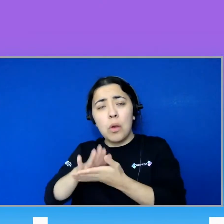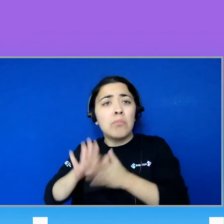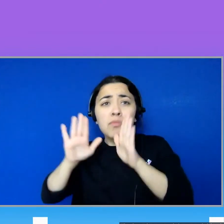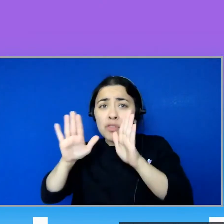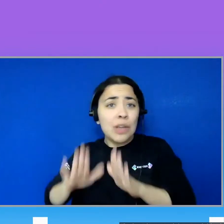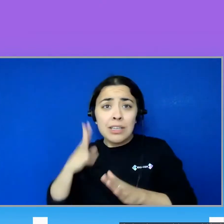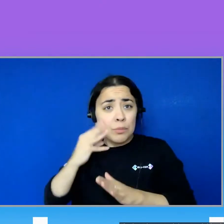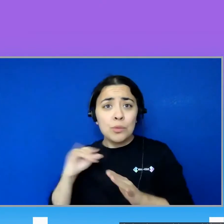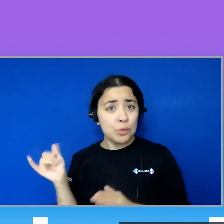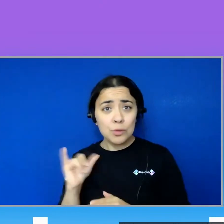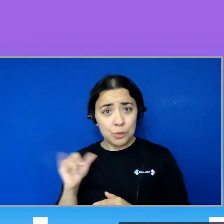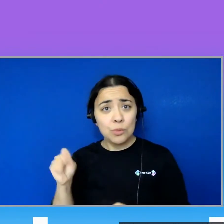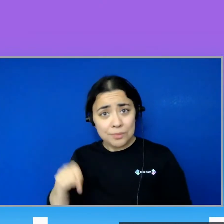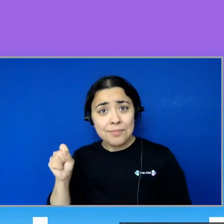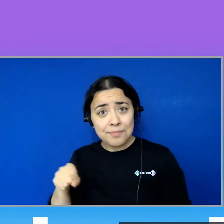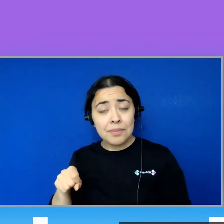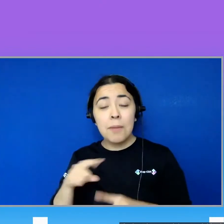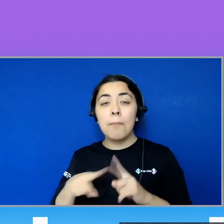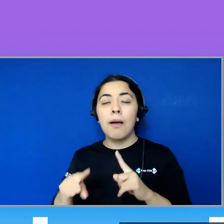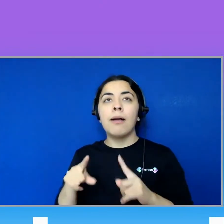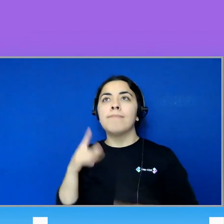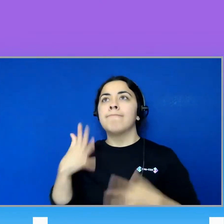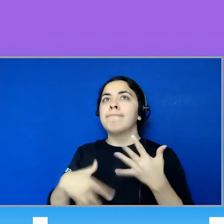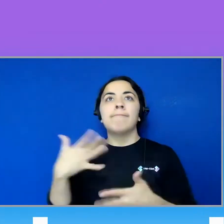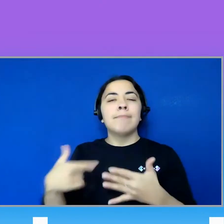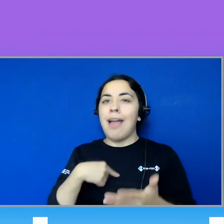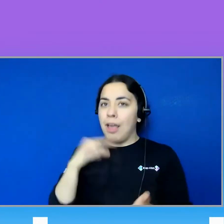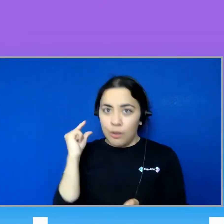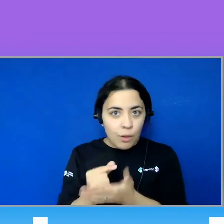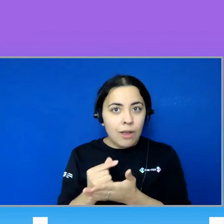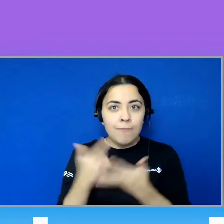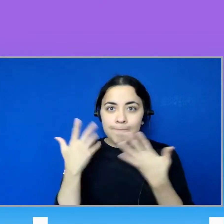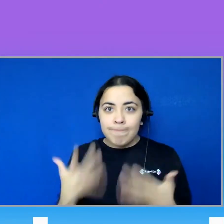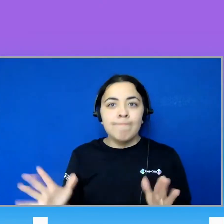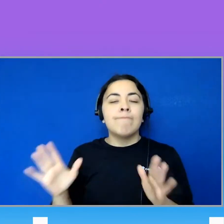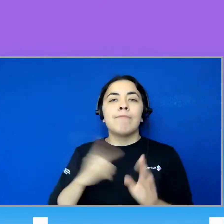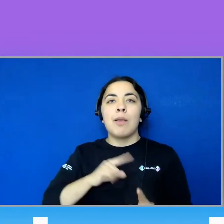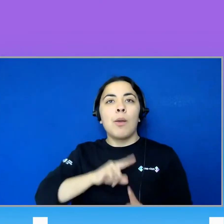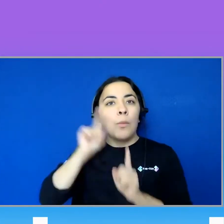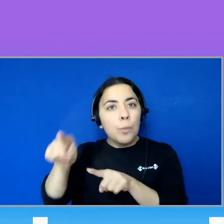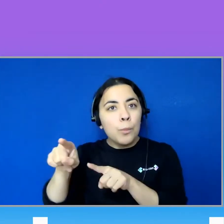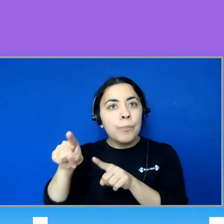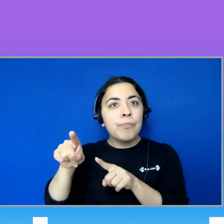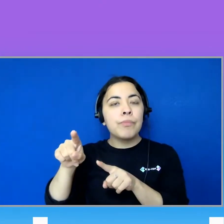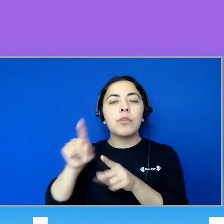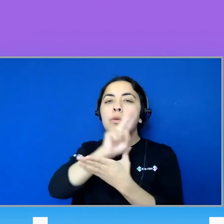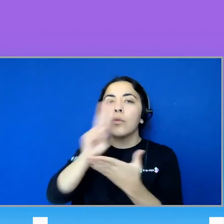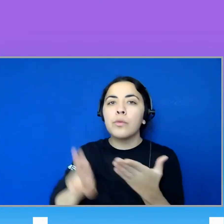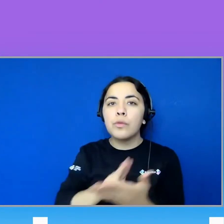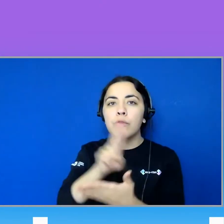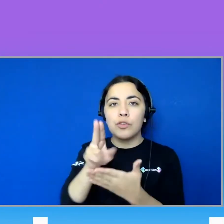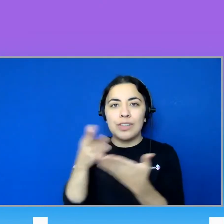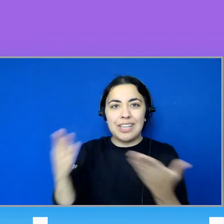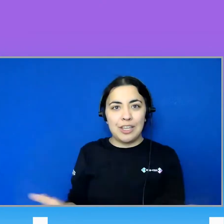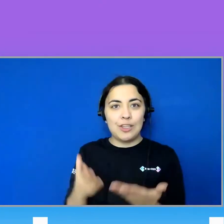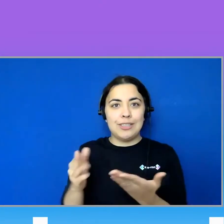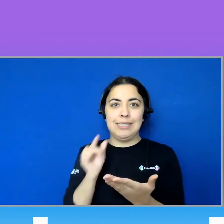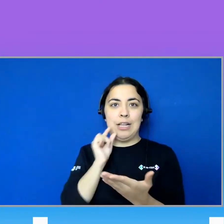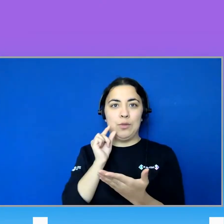experience to fast forward. I graduated went to university